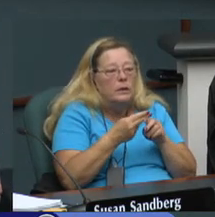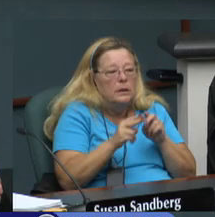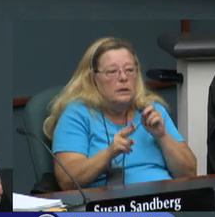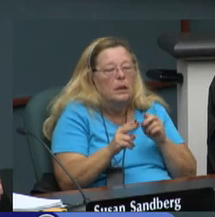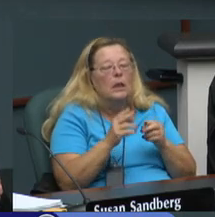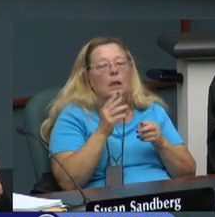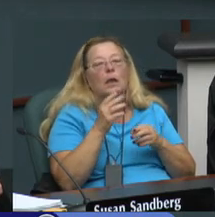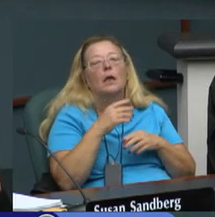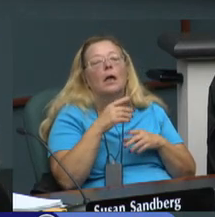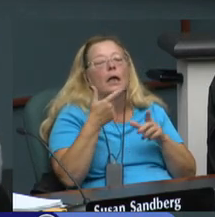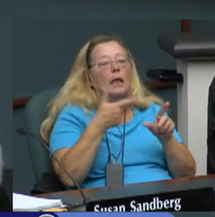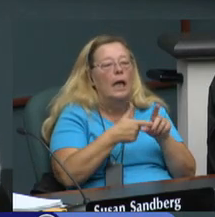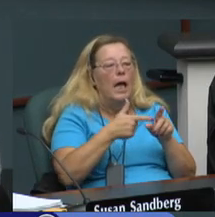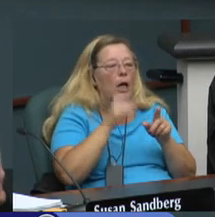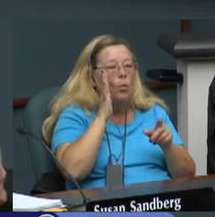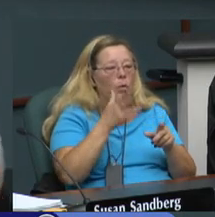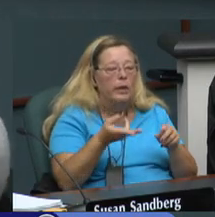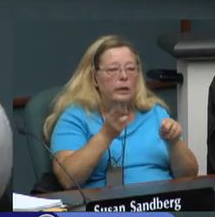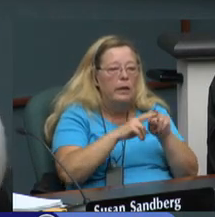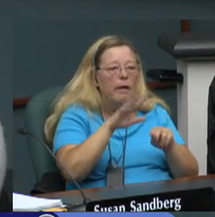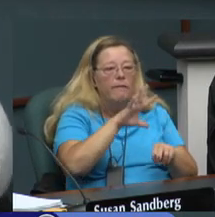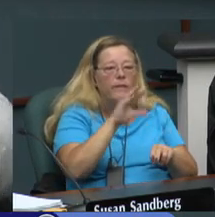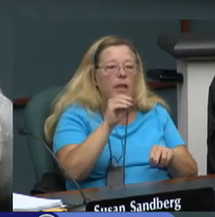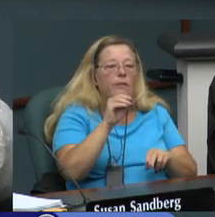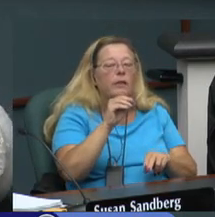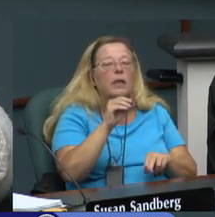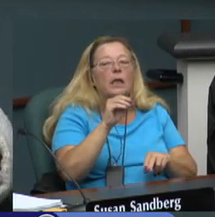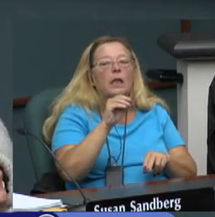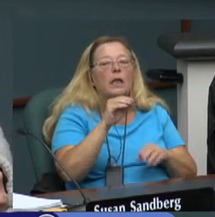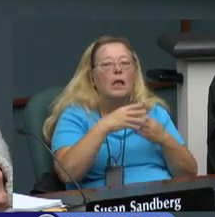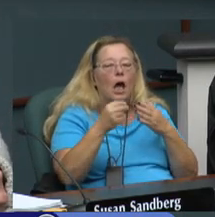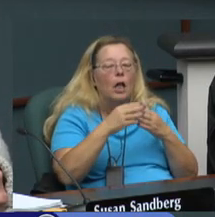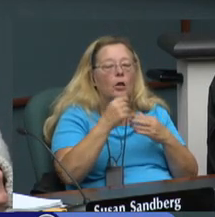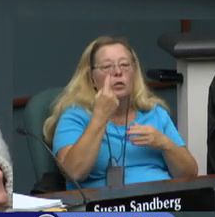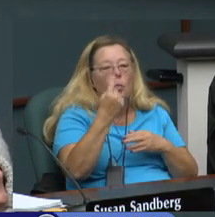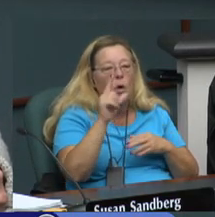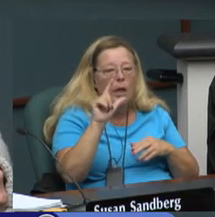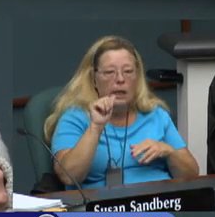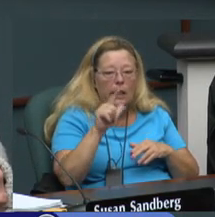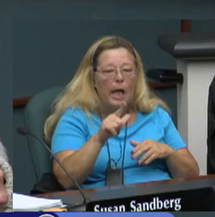cost you know 50 bucks a gallon that things are going to be much more